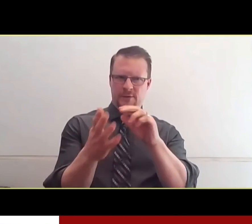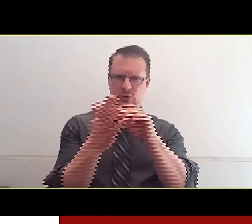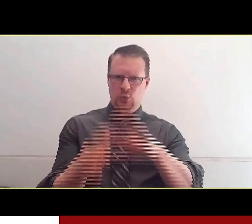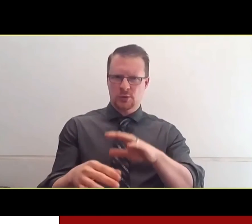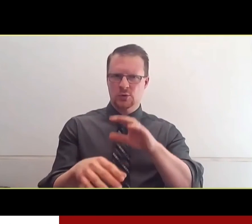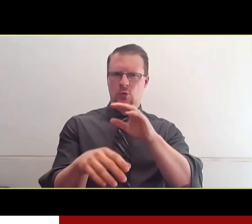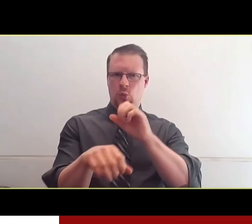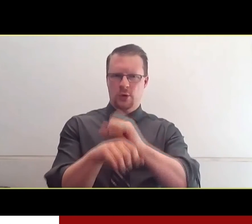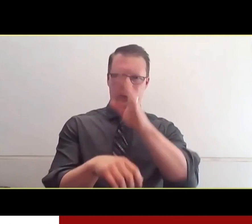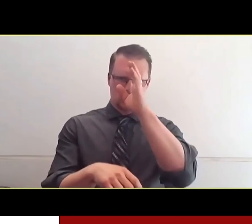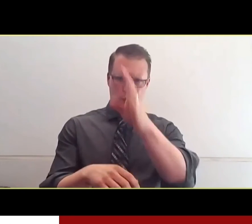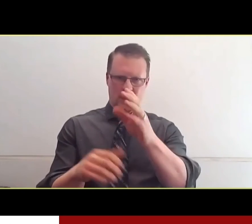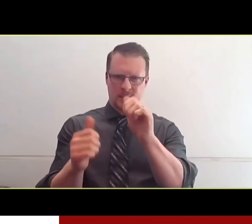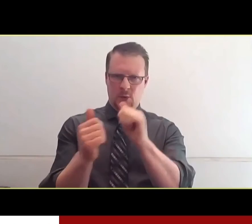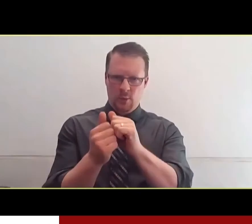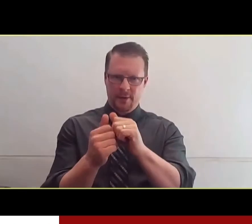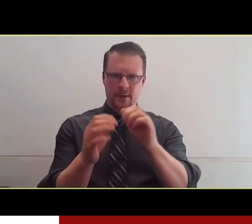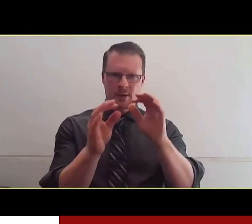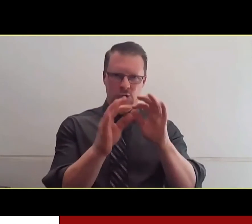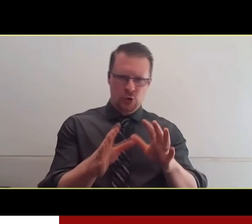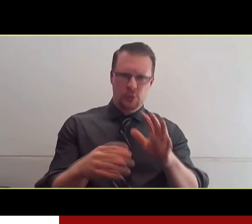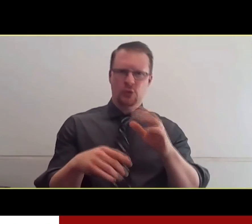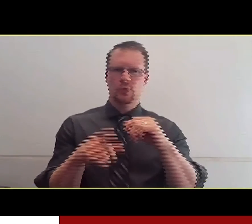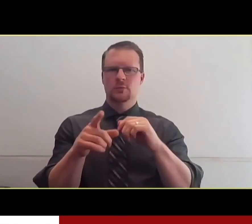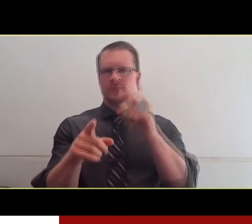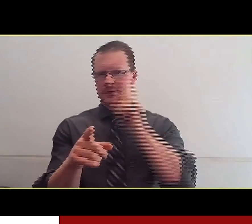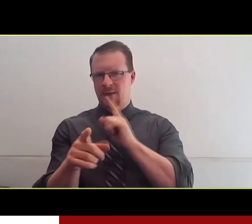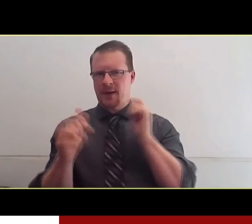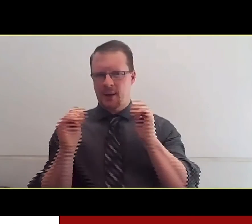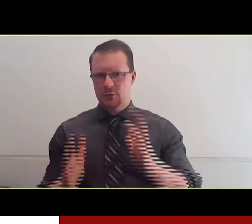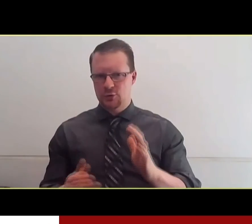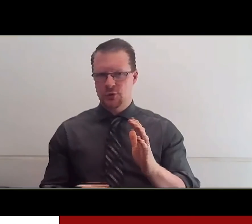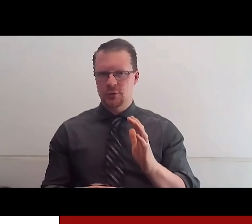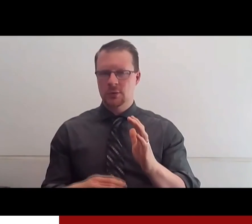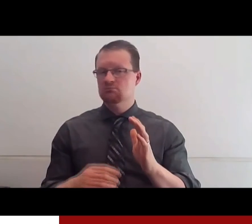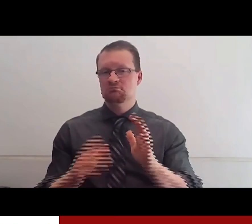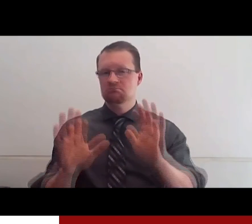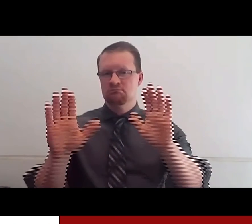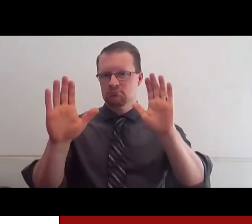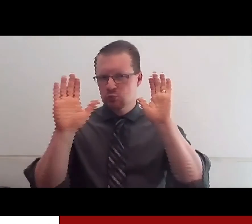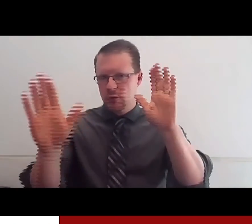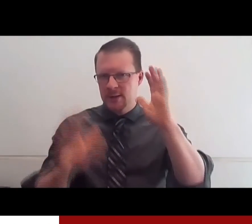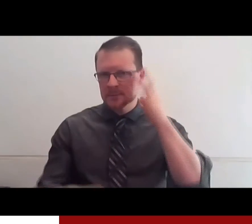with interpreters who are able to watch them work directly with interpreters and the deaf actors.